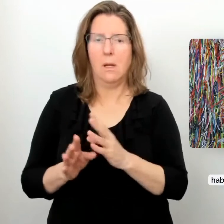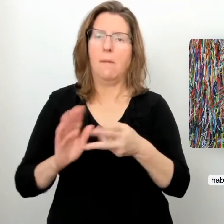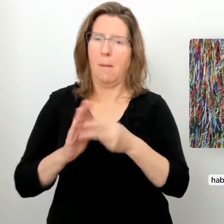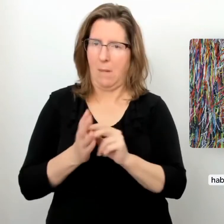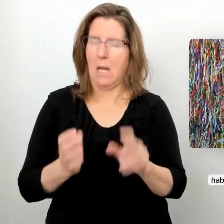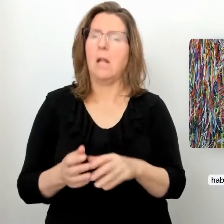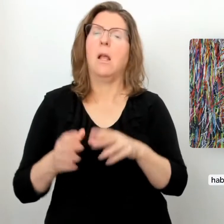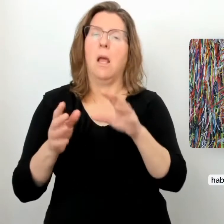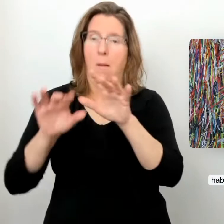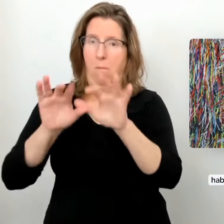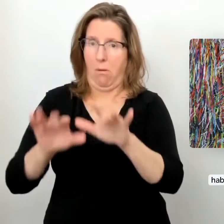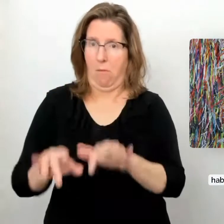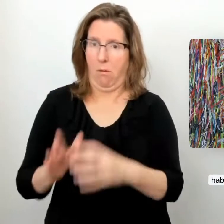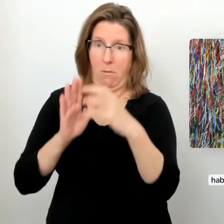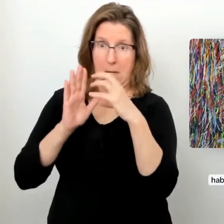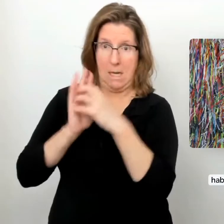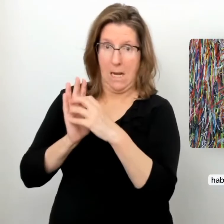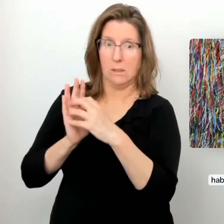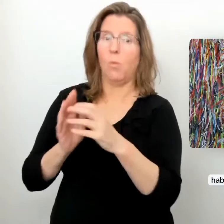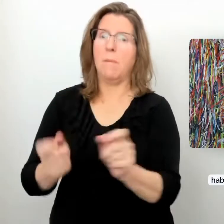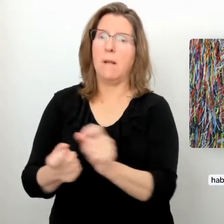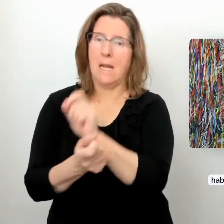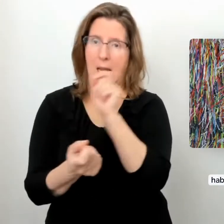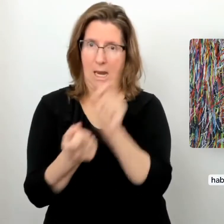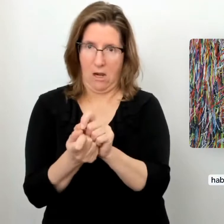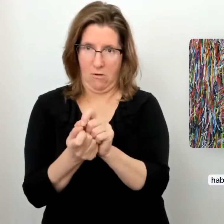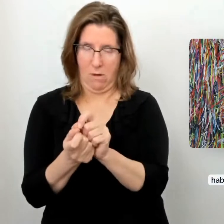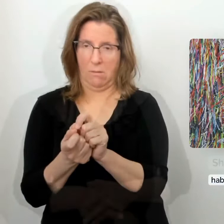As a result it becomes more accurate the more it gets used.